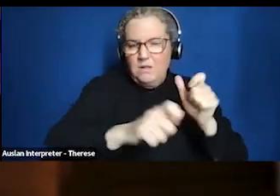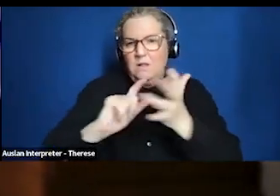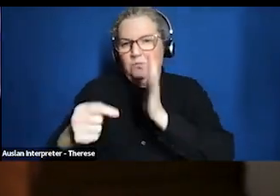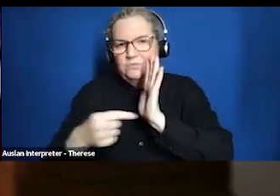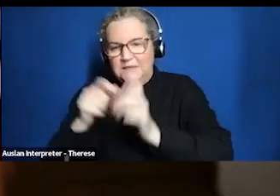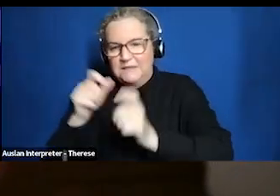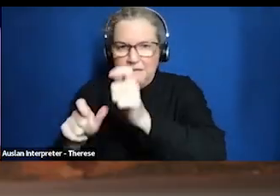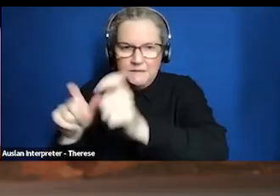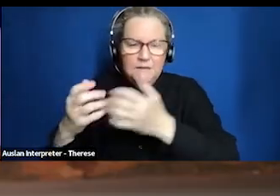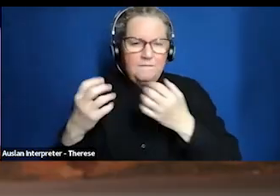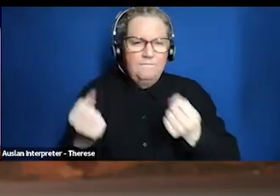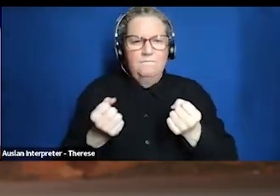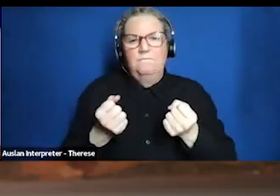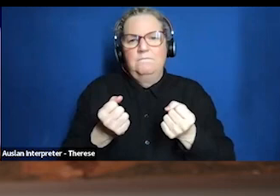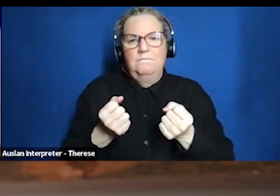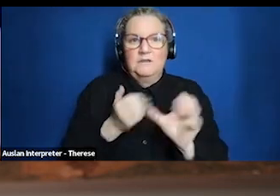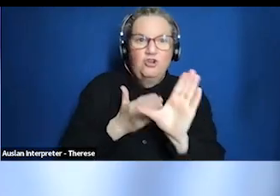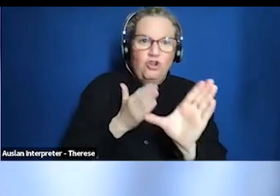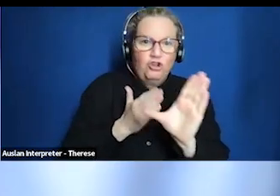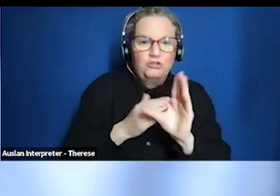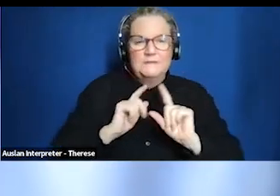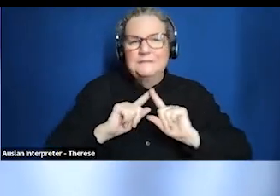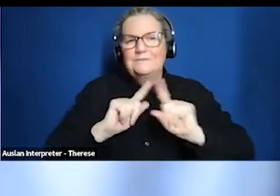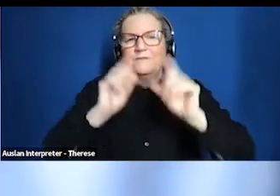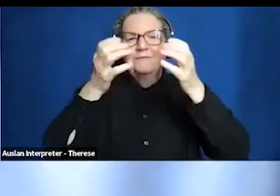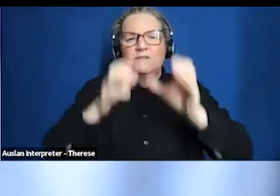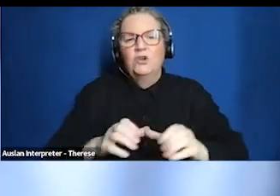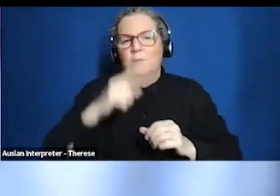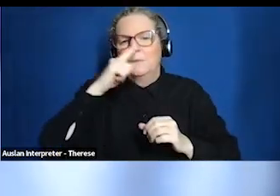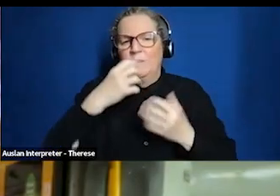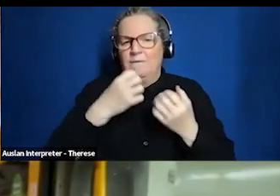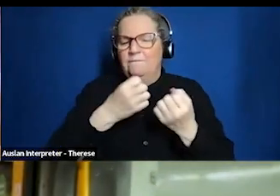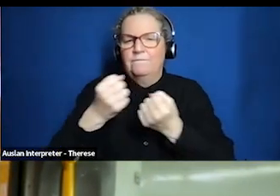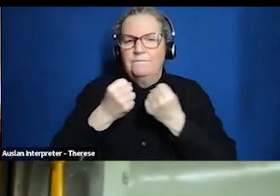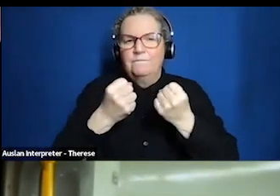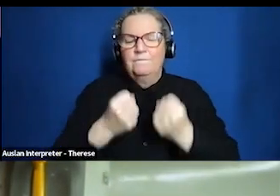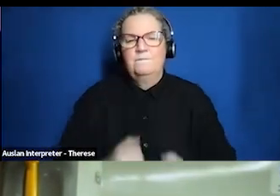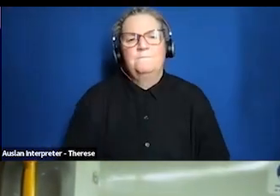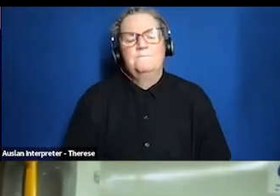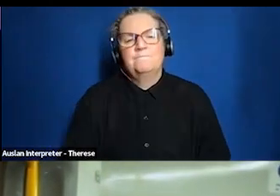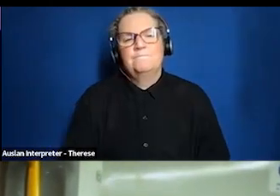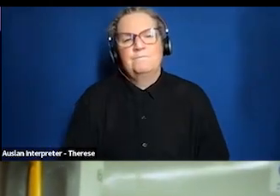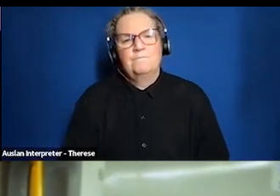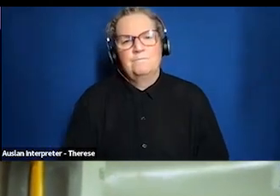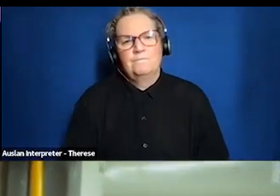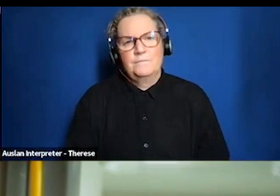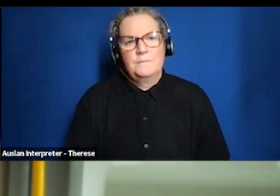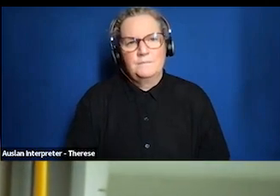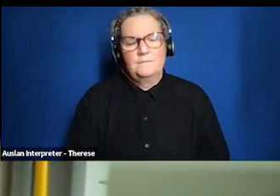and all of the psychologists and all the different physiotherapists. I need multiple support